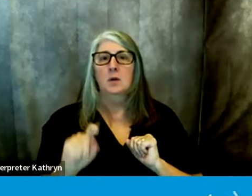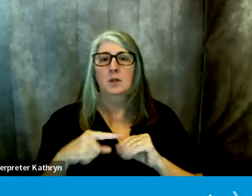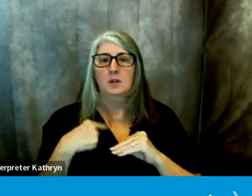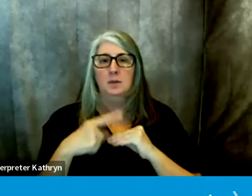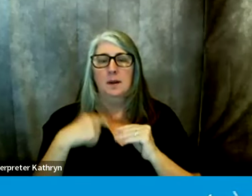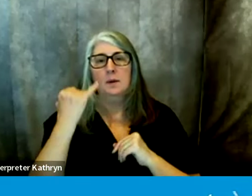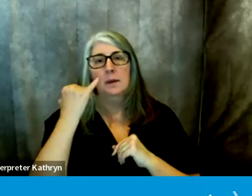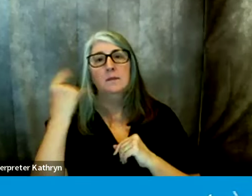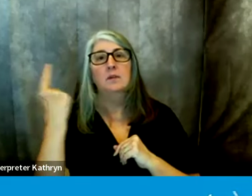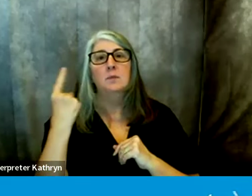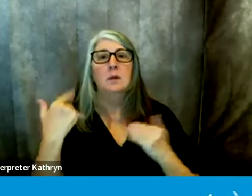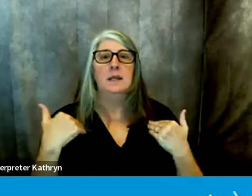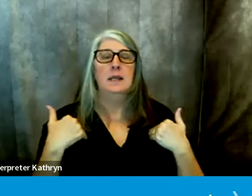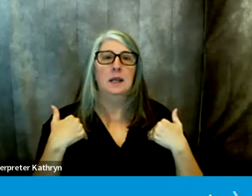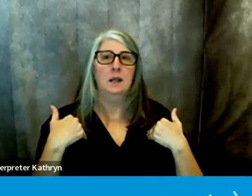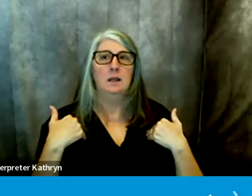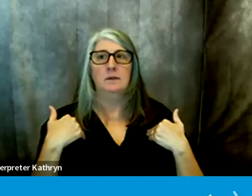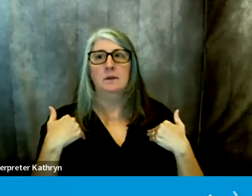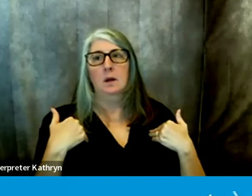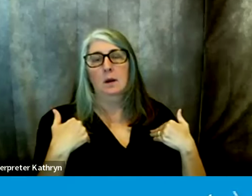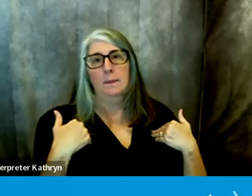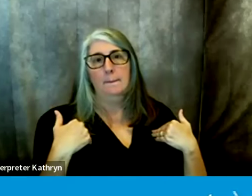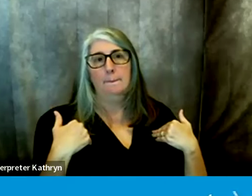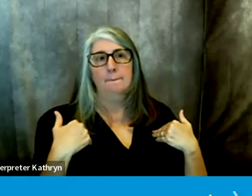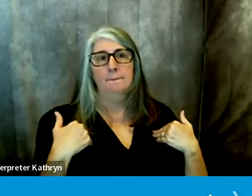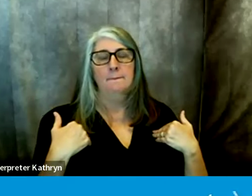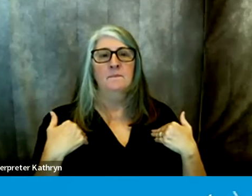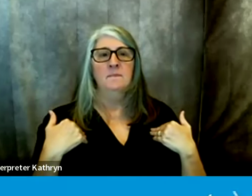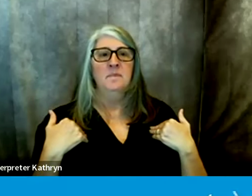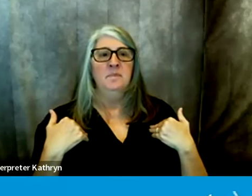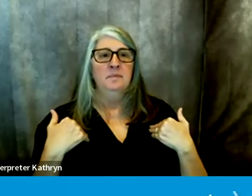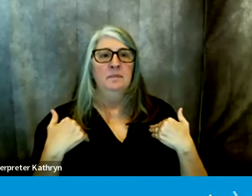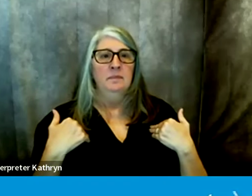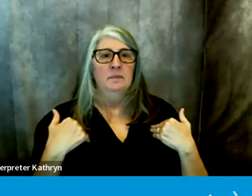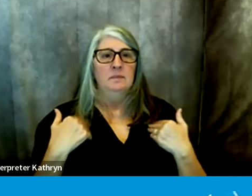who's having difficulty